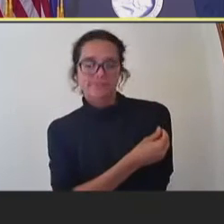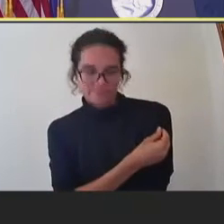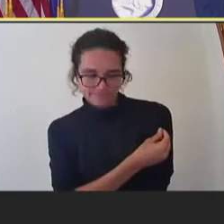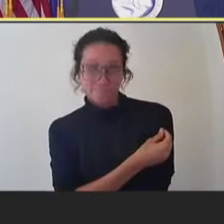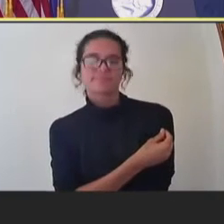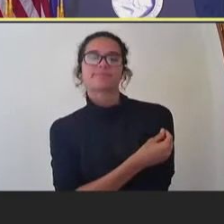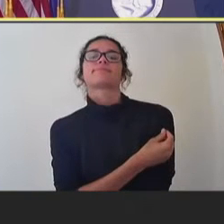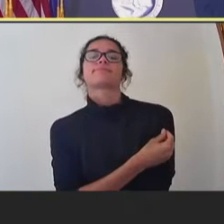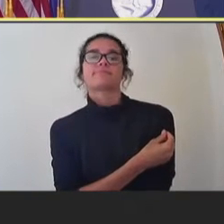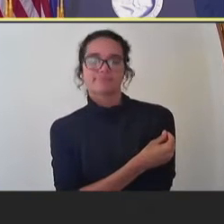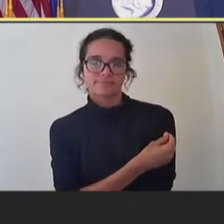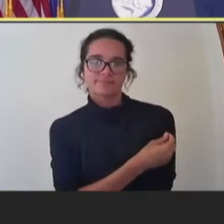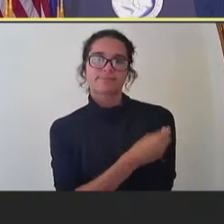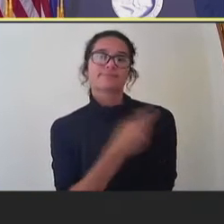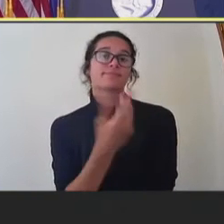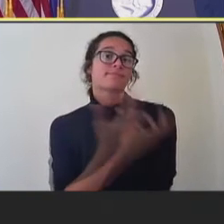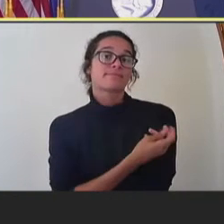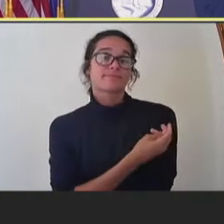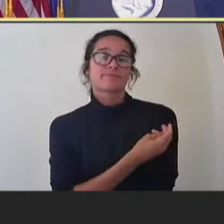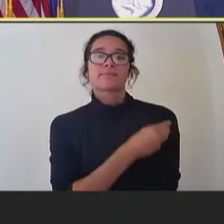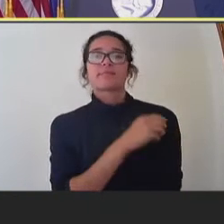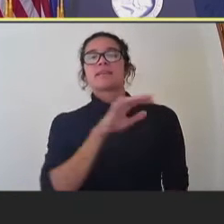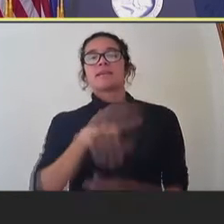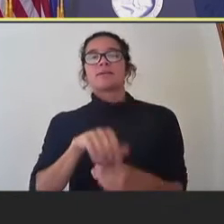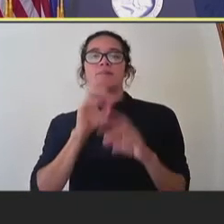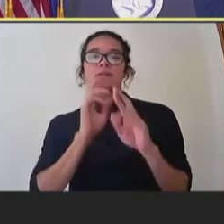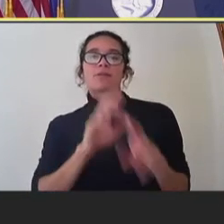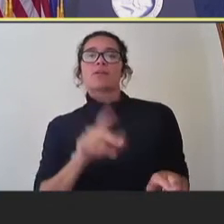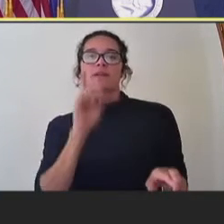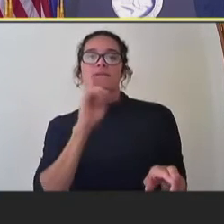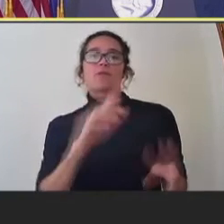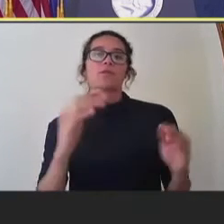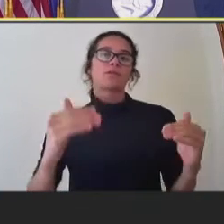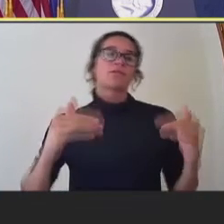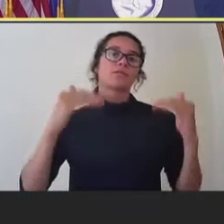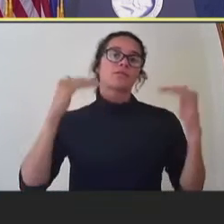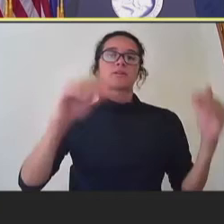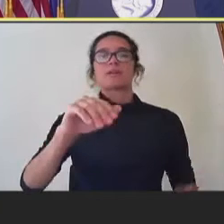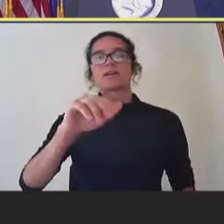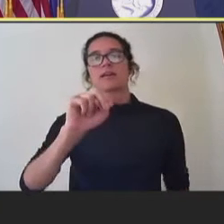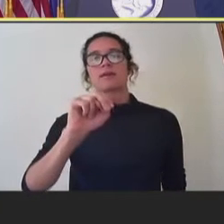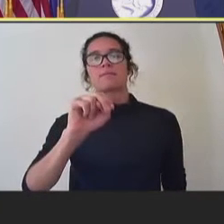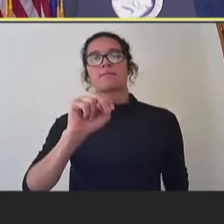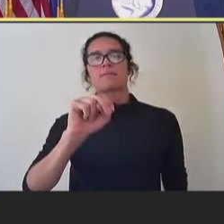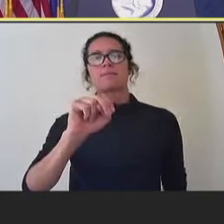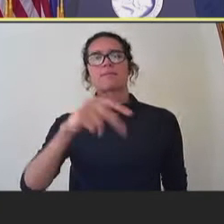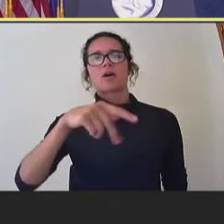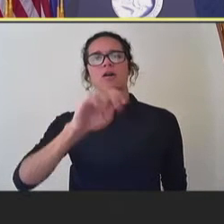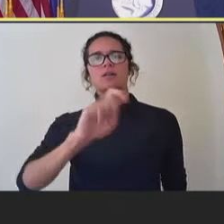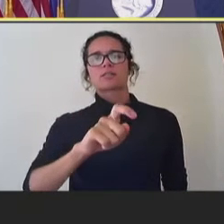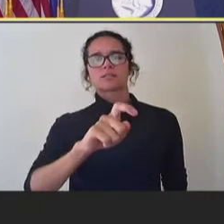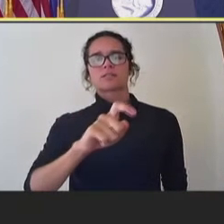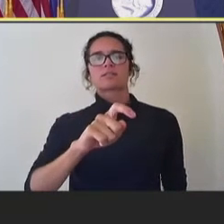of a syndemic response that aims to increase Mpox vaccine uptake for people most at risk